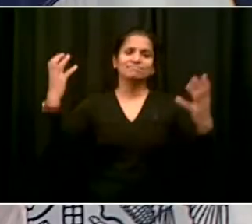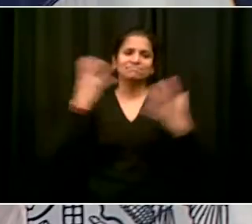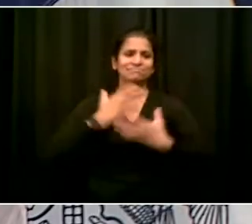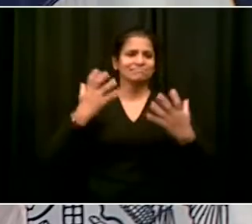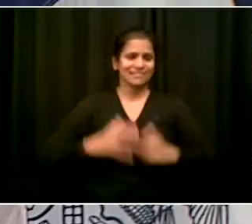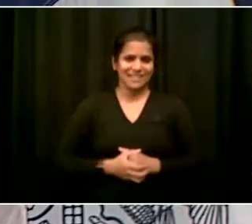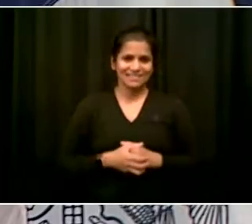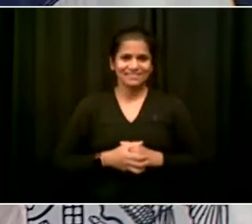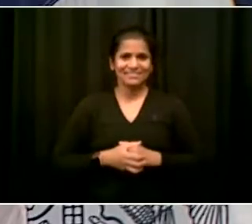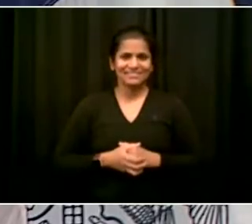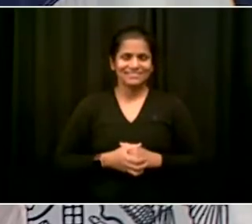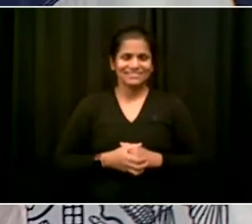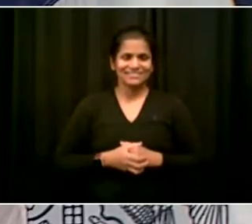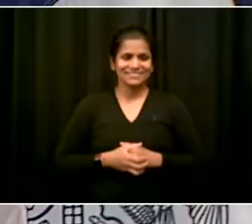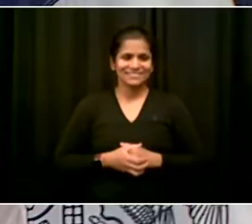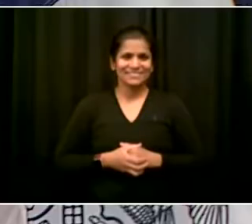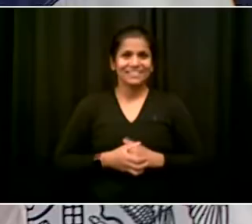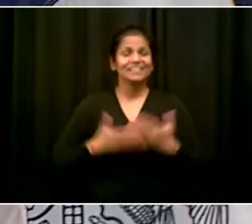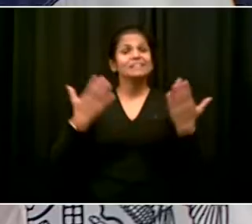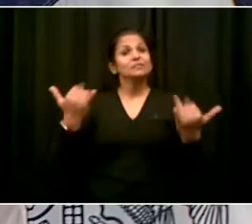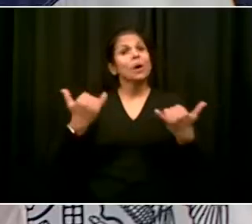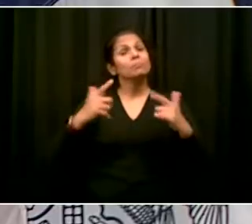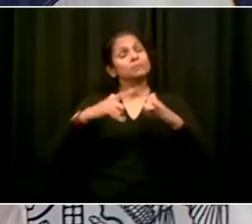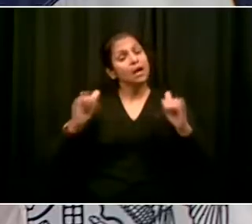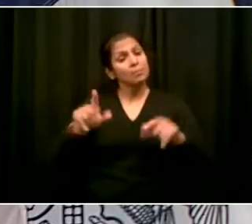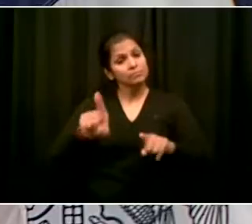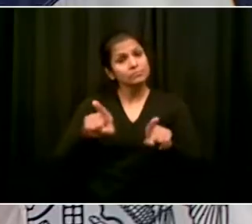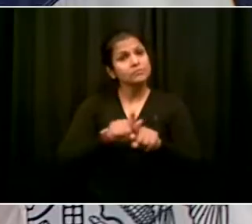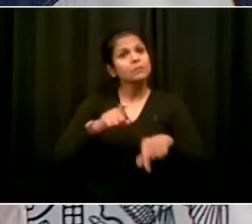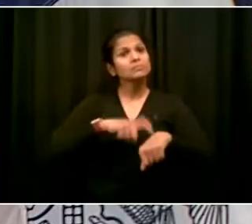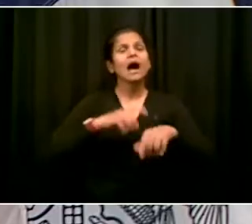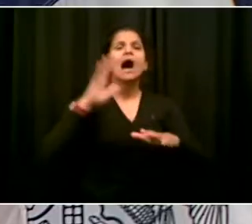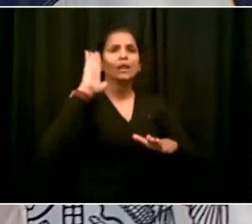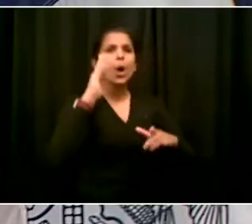AND ARRIVING TO US AS EARLY AS 12 DAYS FROM NONO.W THESSE ARE VERY POSITIVE DEVELOPMENTS.